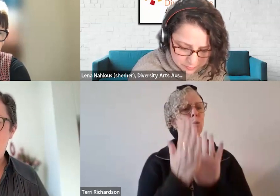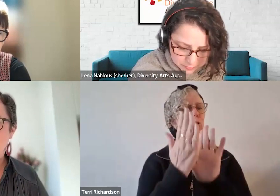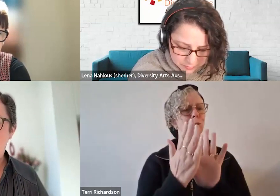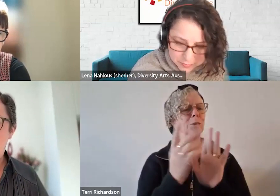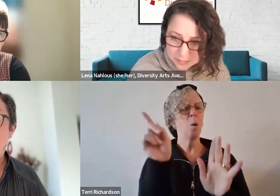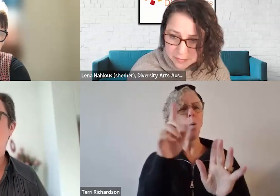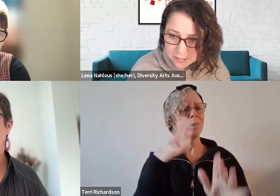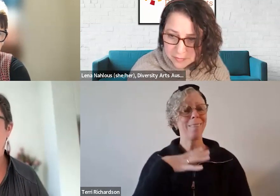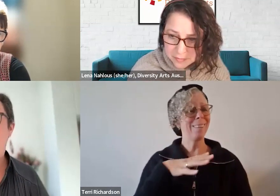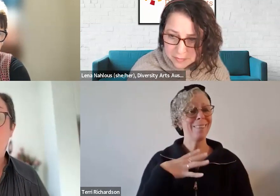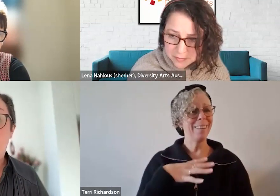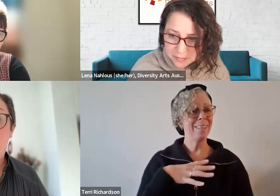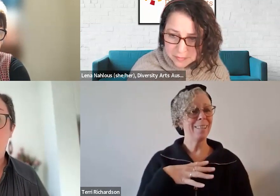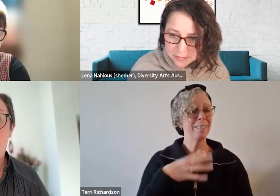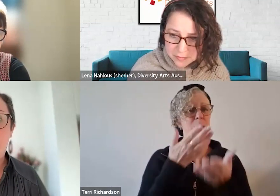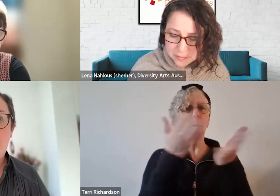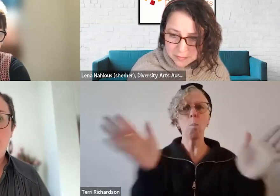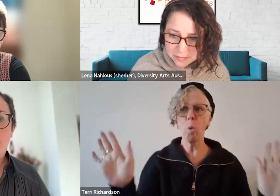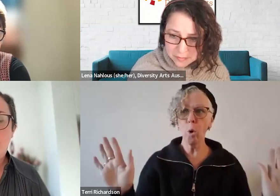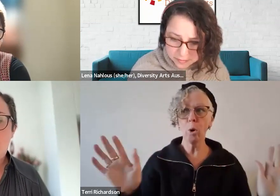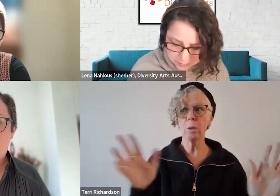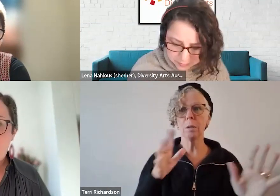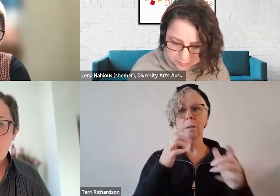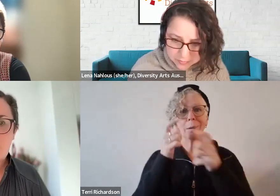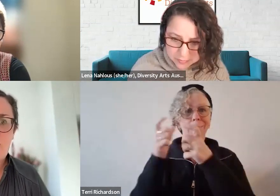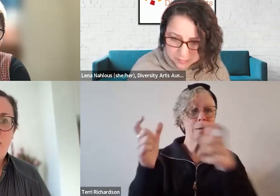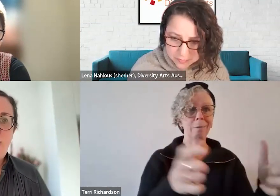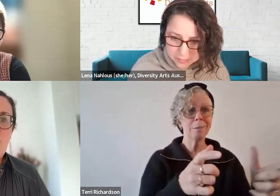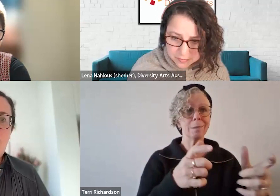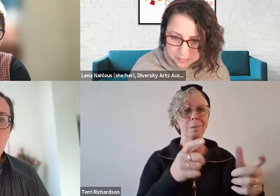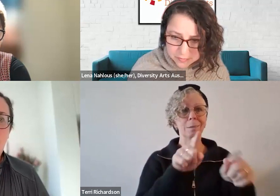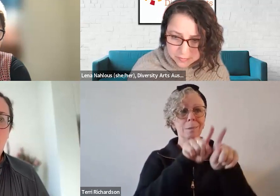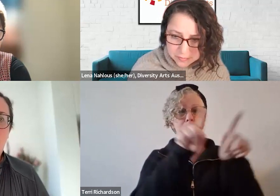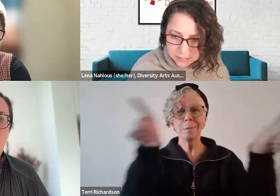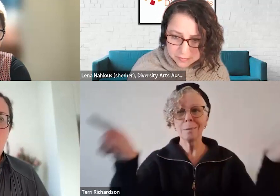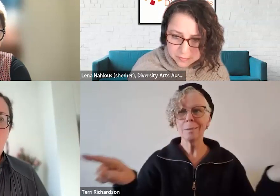needs from its broader governance ecology,